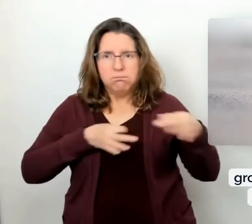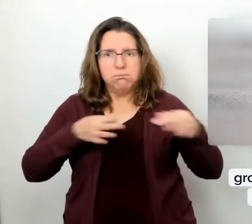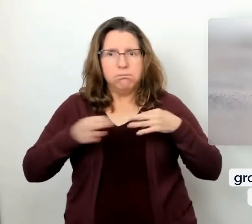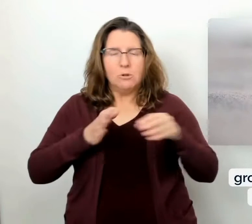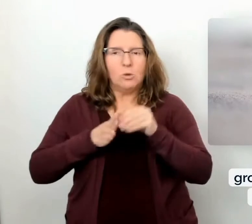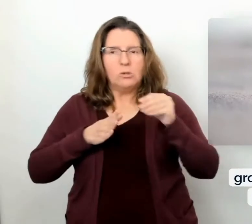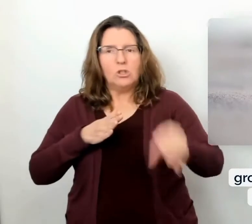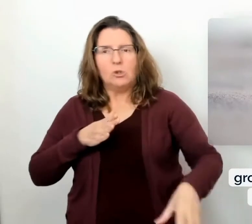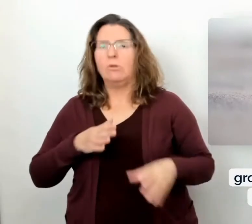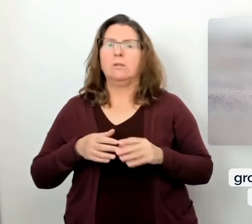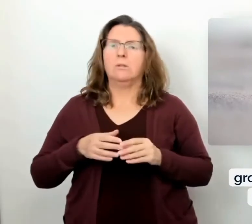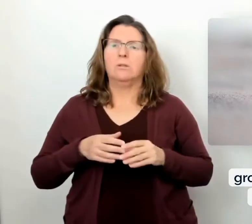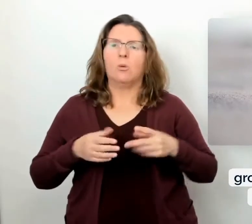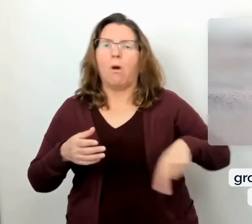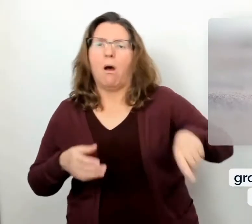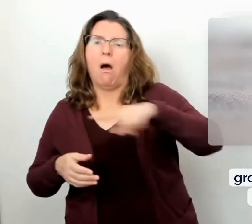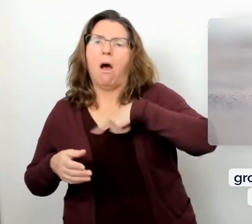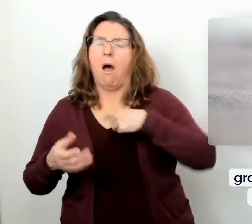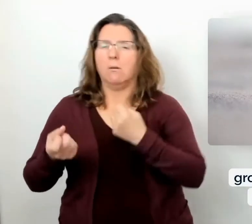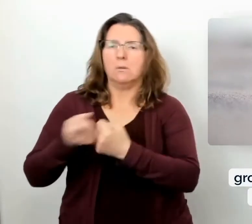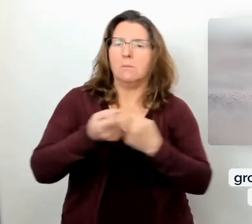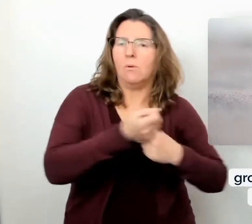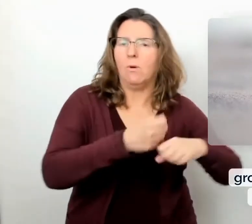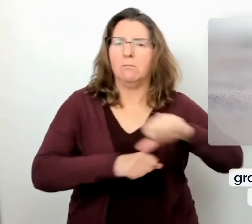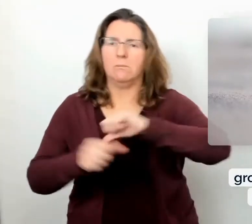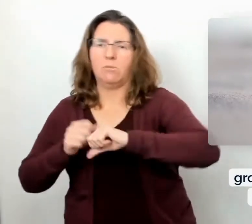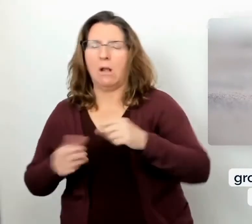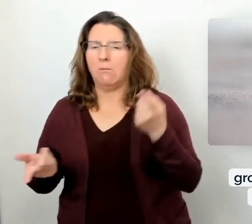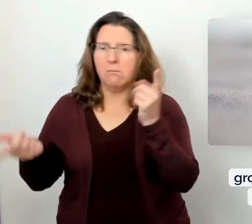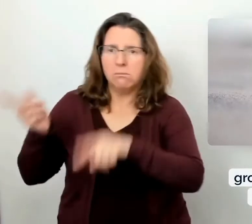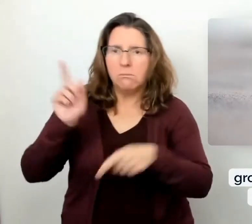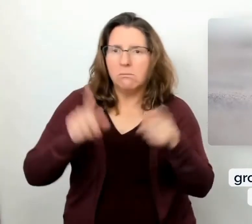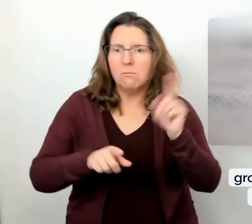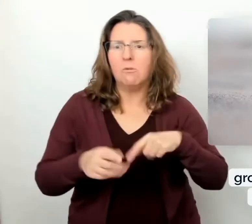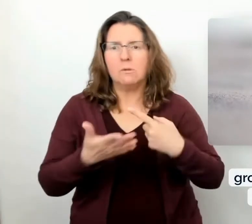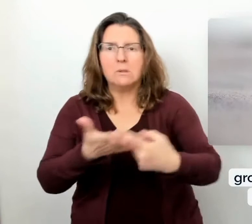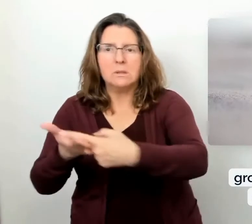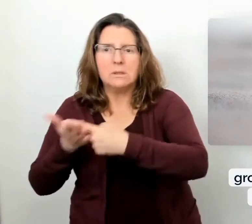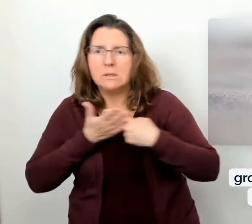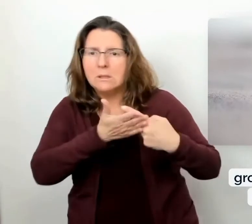discussion and a group effort would come out of it to finally work out the concept.